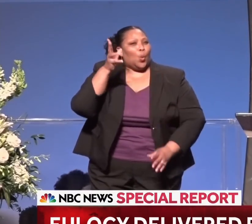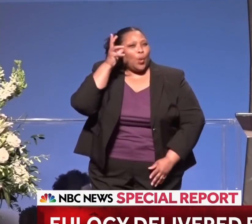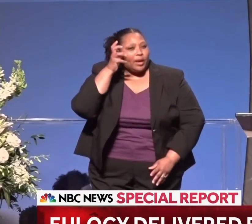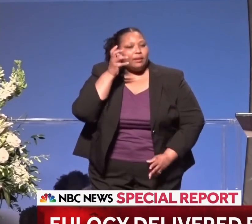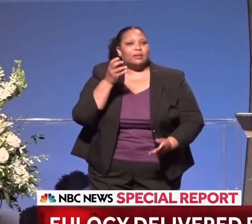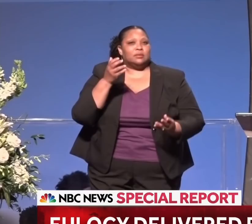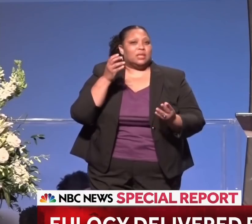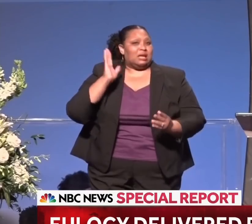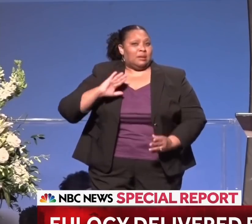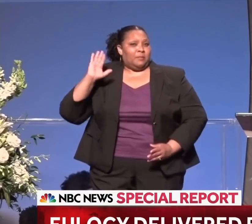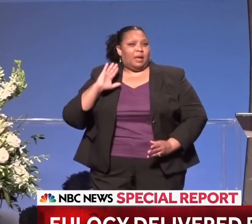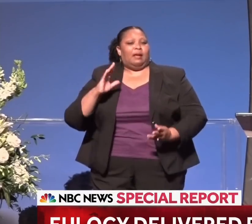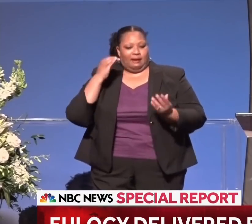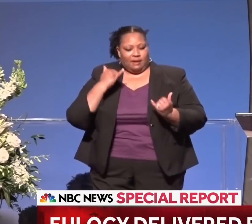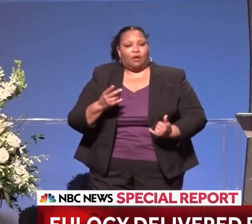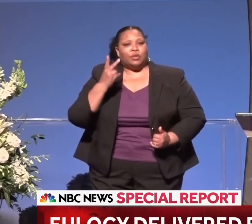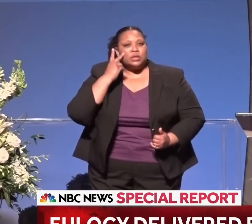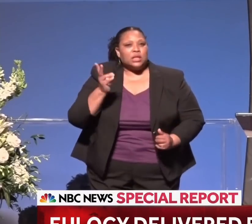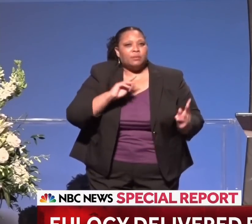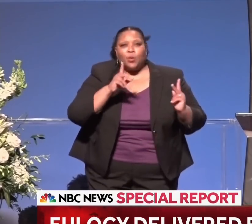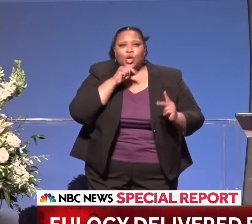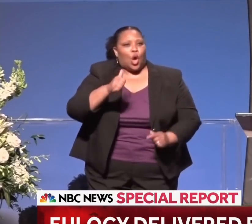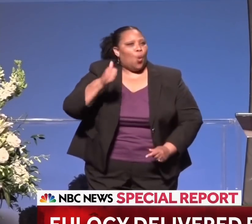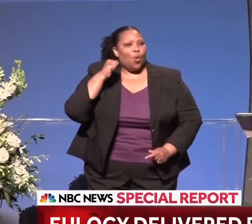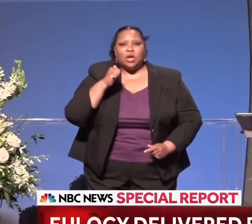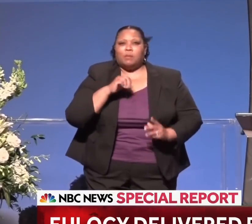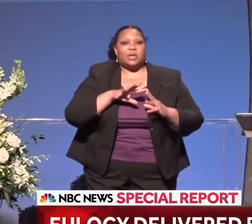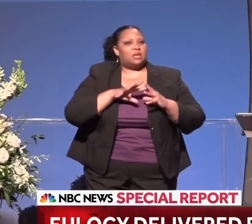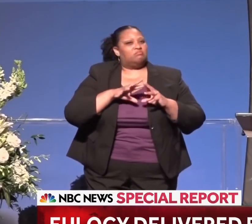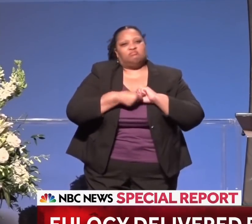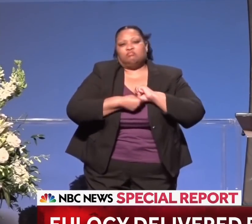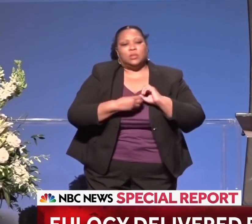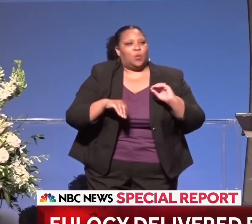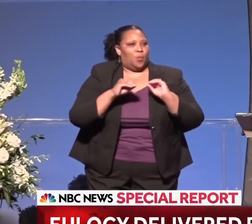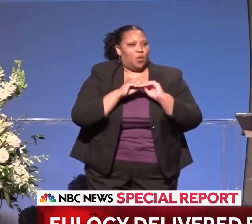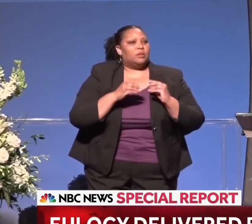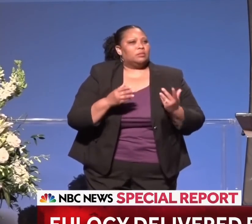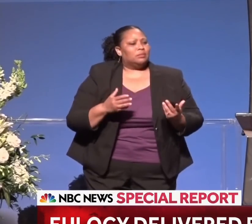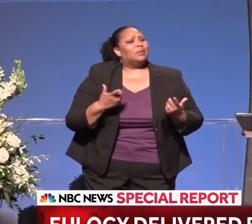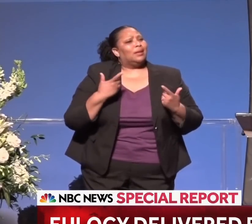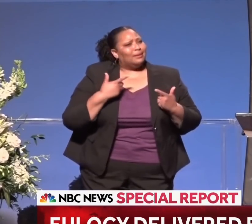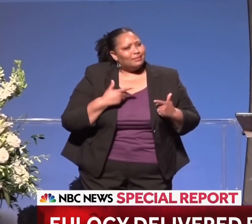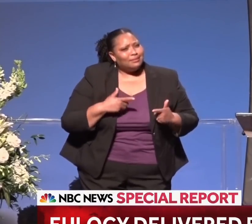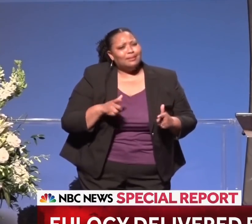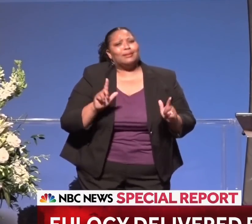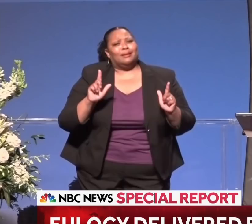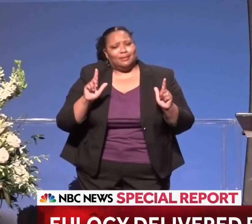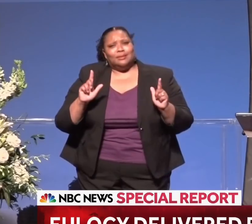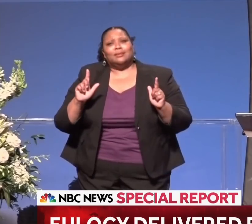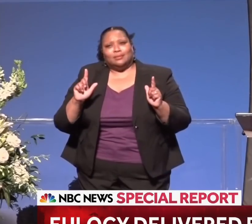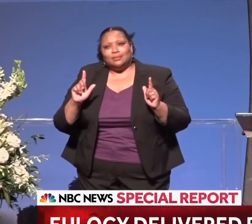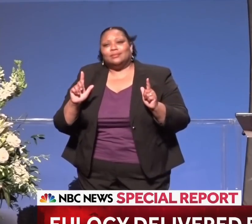POUR OUT MY SPIRIT AMONG ALL FLESH. YOU HAVE KNOW LIVED WHERE YOU HAVE SEWN WICKEDNESS AND NOW YOU